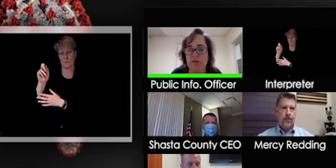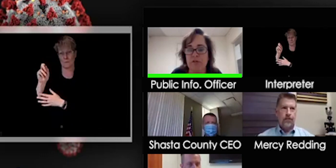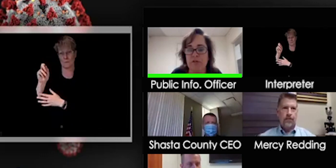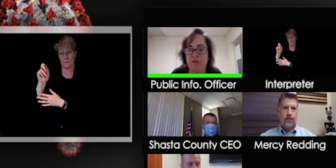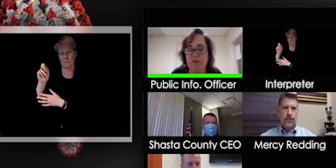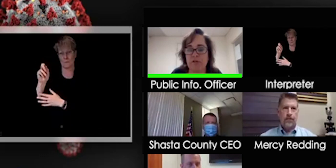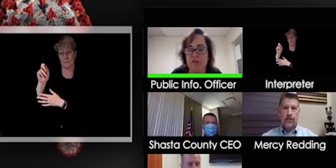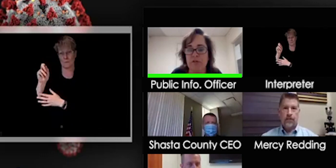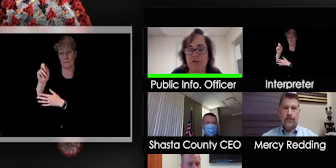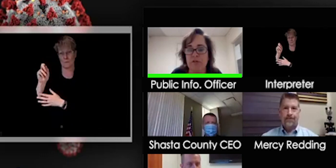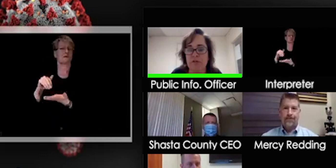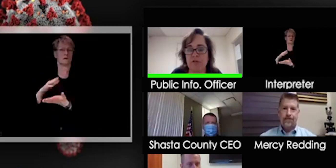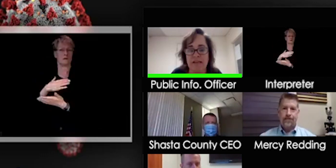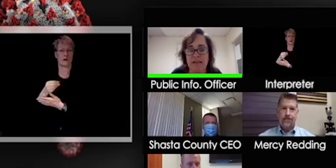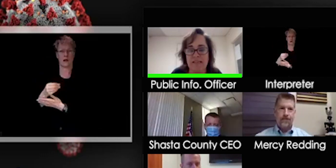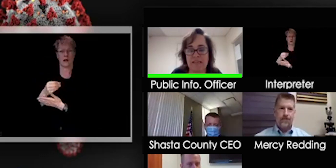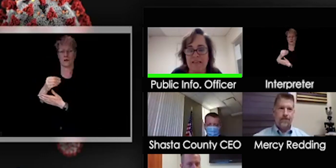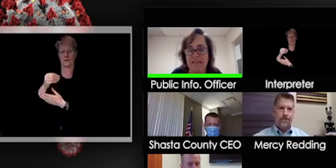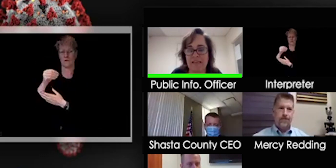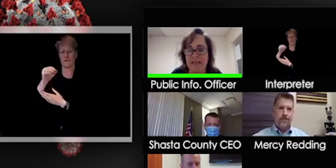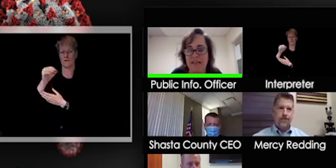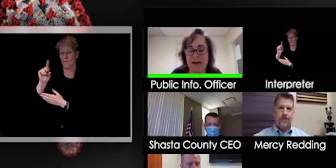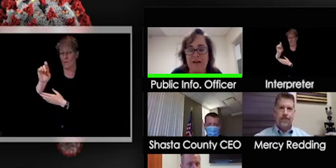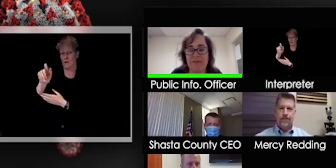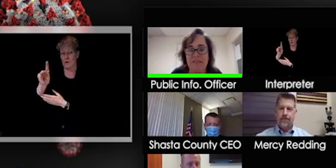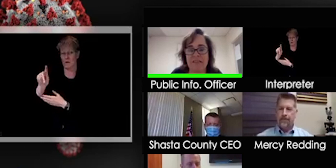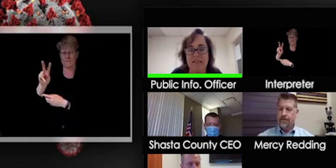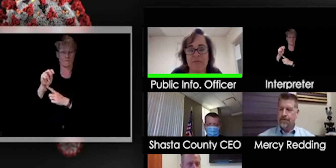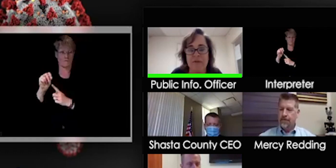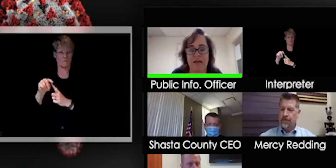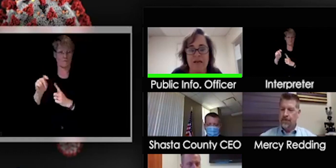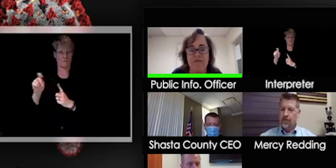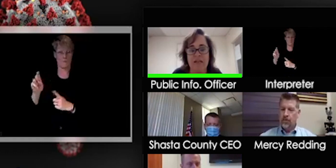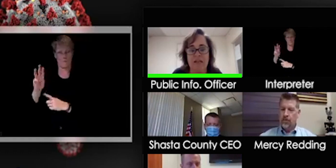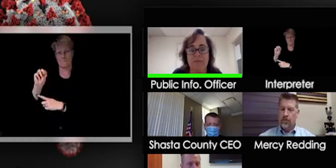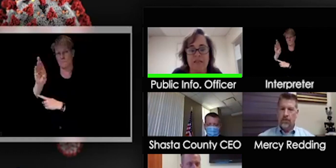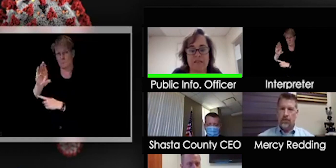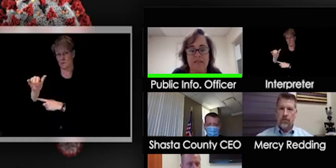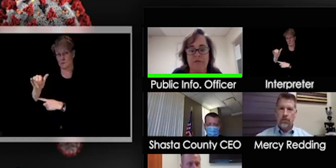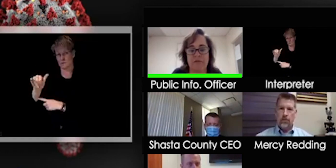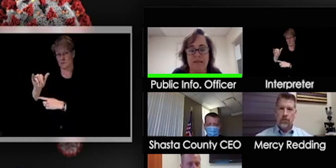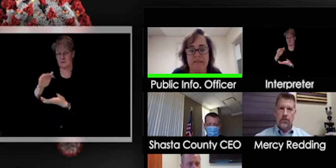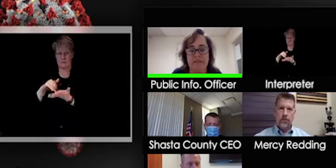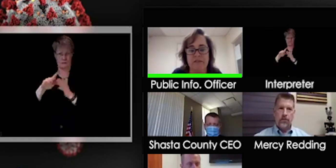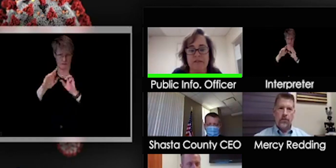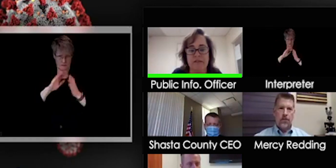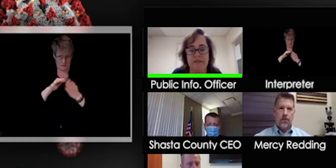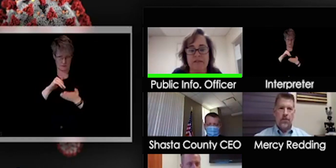I think that's everyone that I see. Does anybody have any updates they would like to start